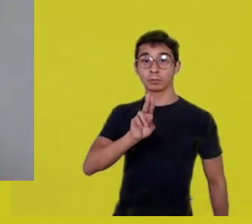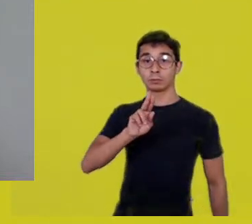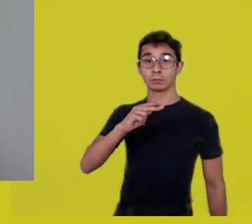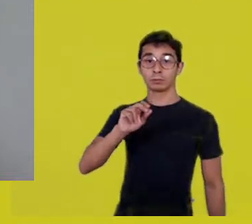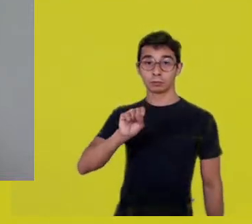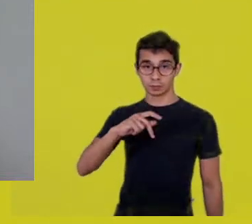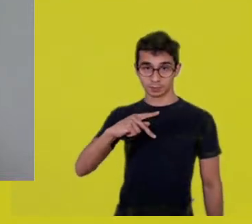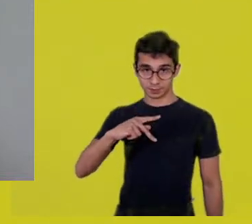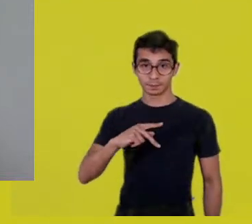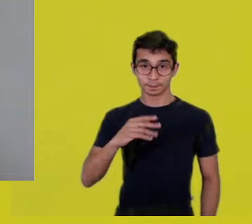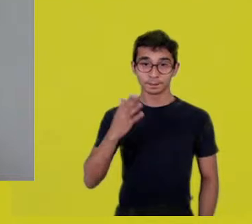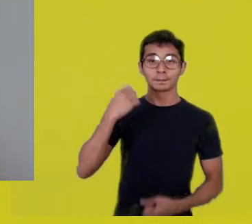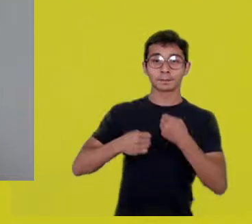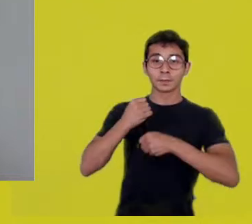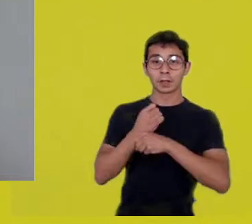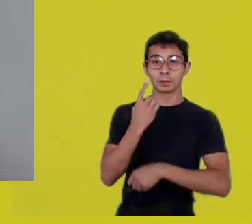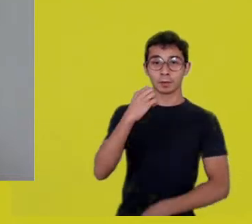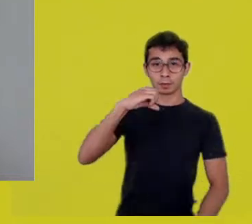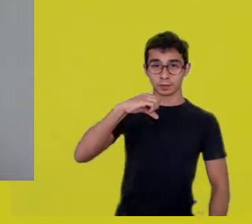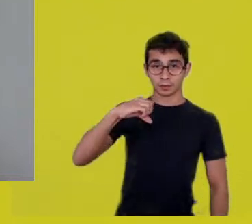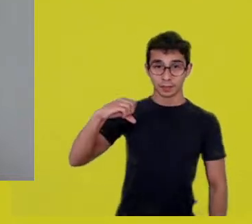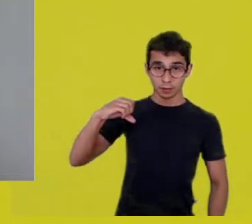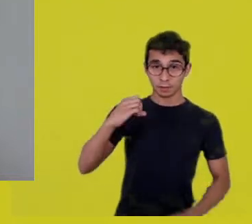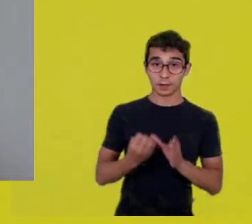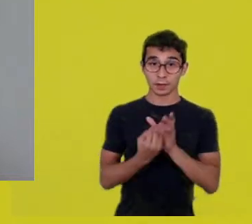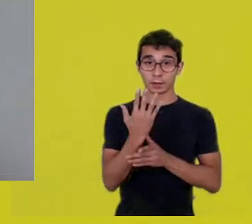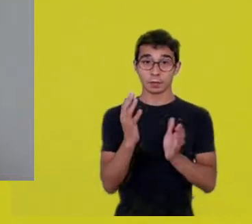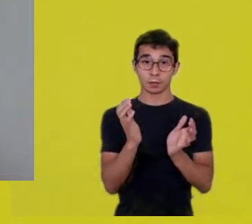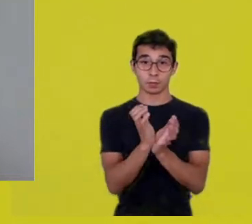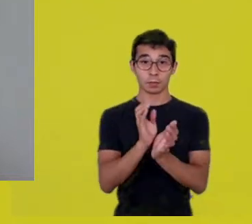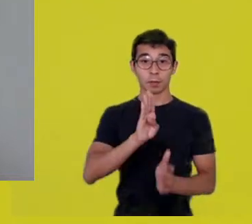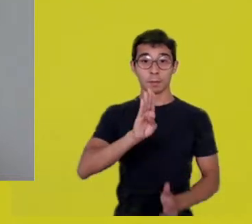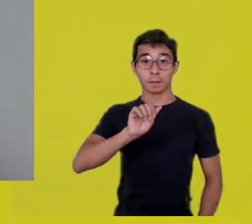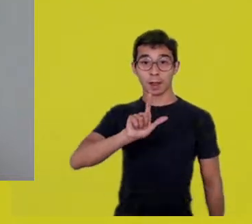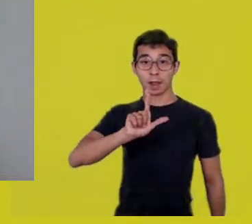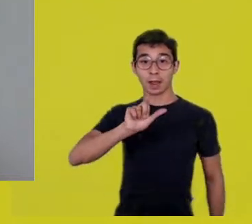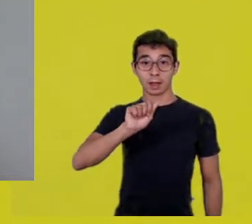In 1999, she created Balagan, a renowned theater company,